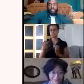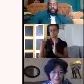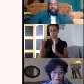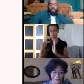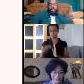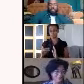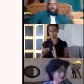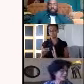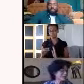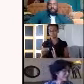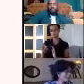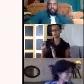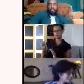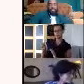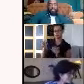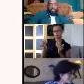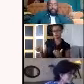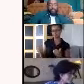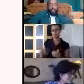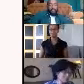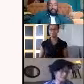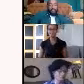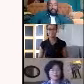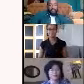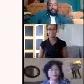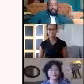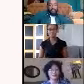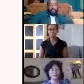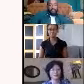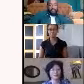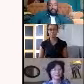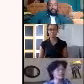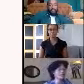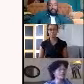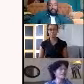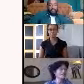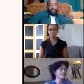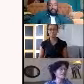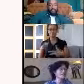Yeah. Okay. So, the definition of colonialism being a